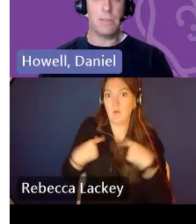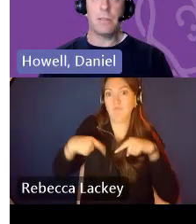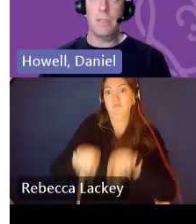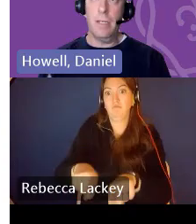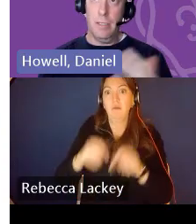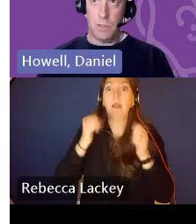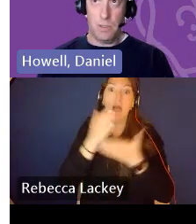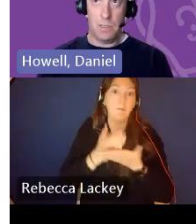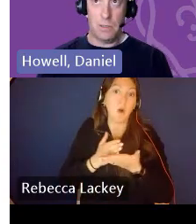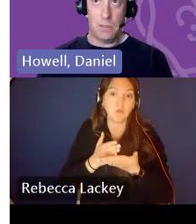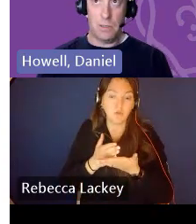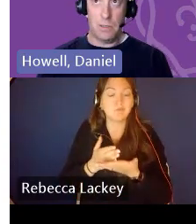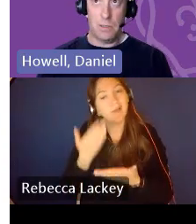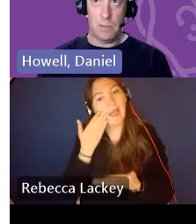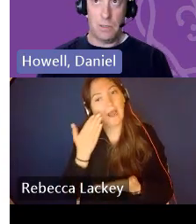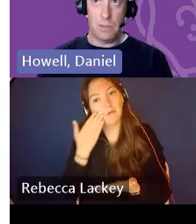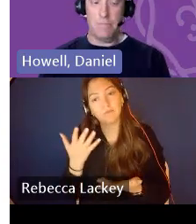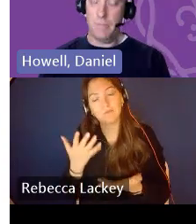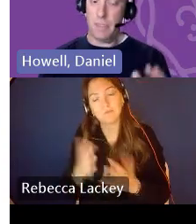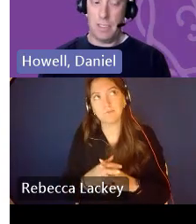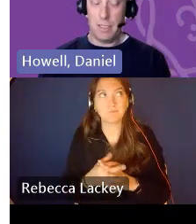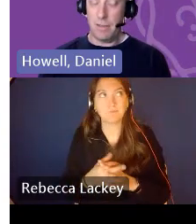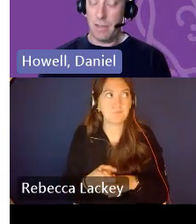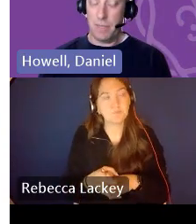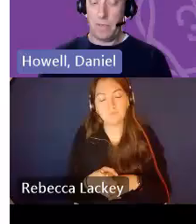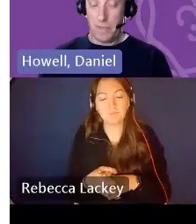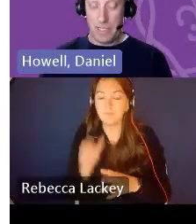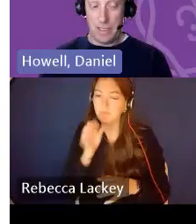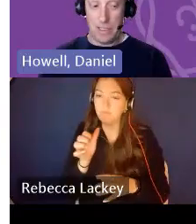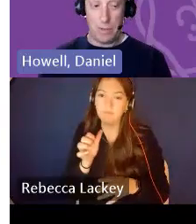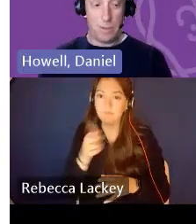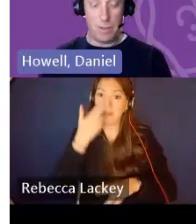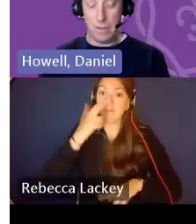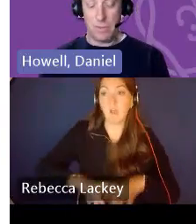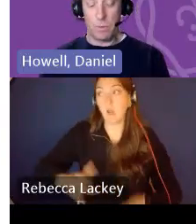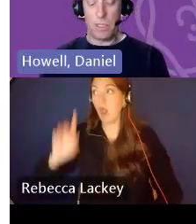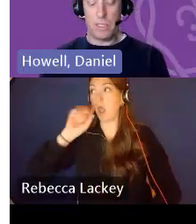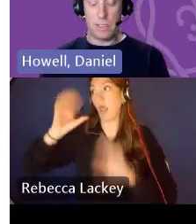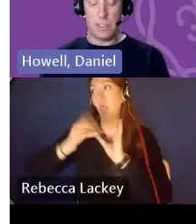pieces. So, I know that's on, you know, it's not not very fun to hear. I know that civil projects